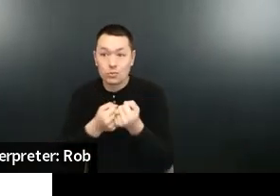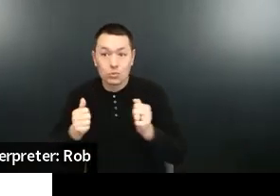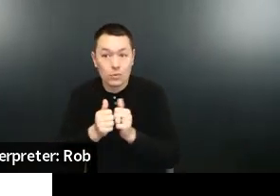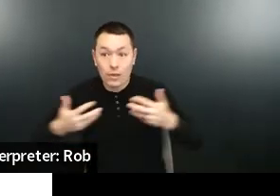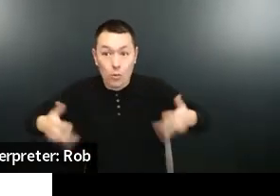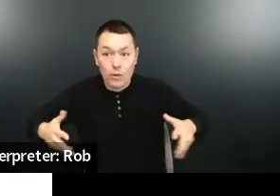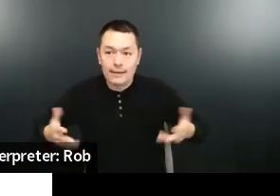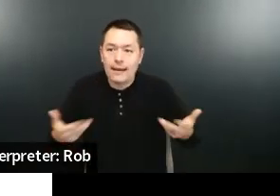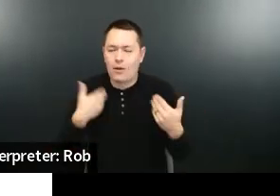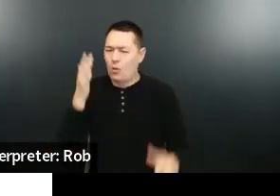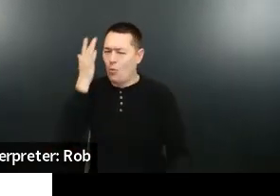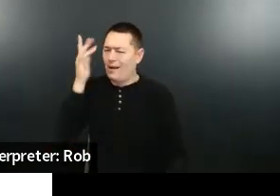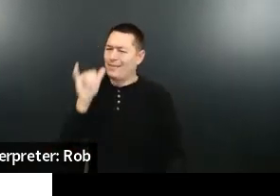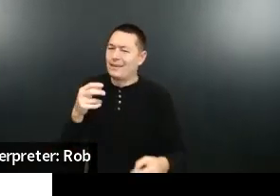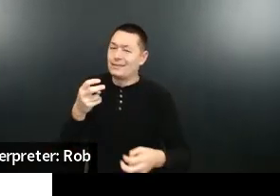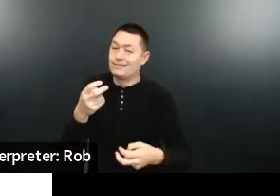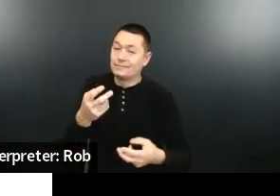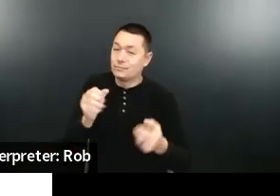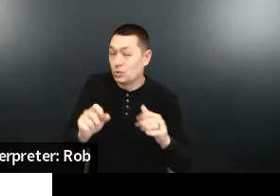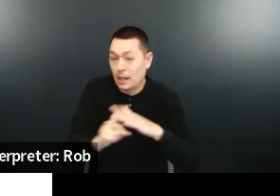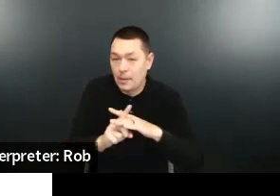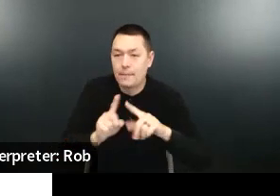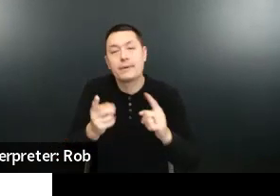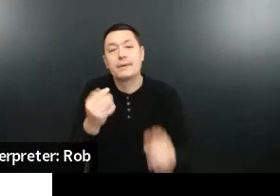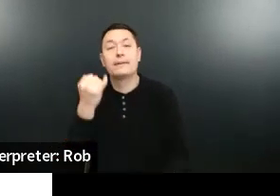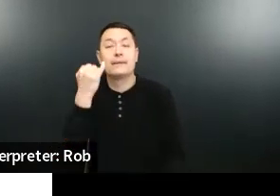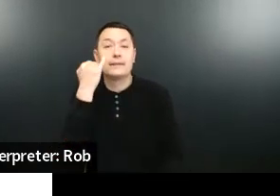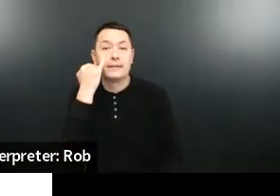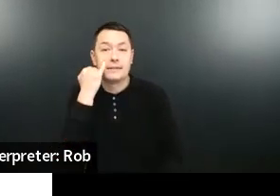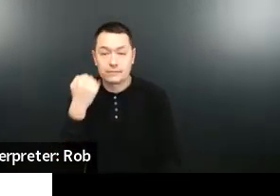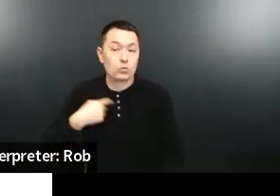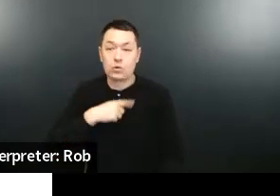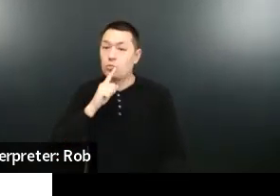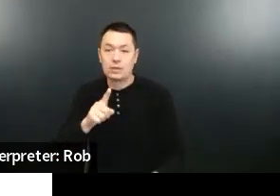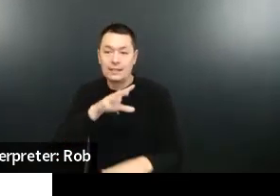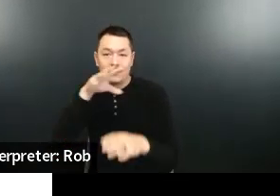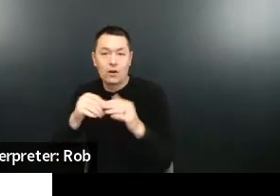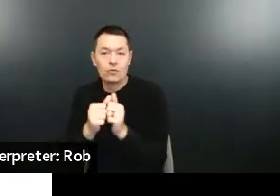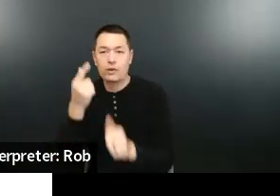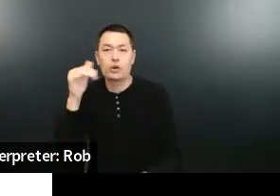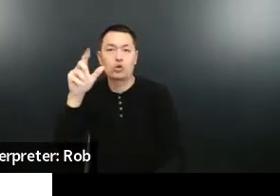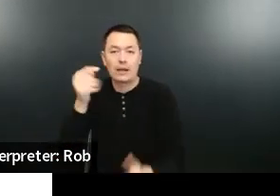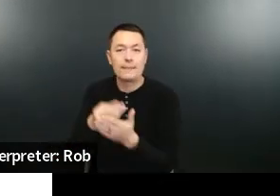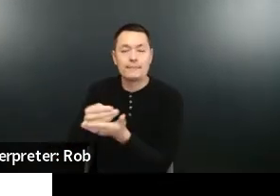I don't know why that would be, but we're usually really involved with the grants. But we certainly can help you as you're